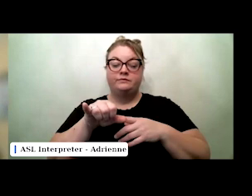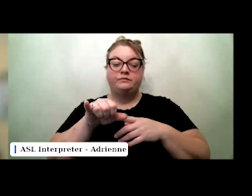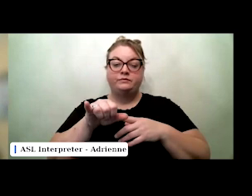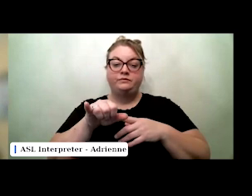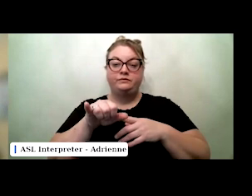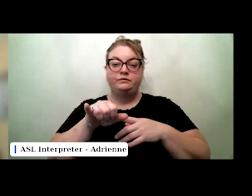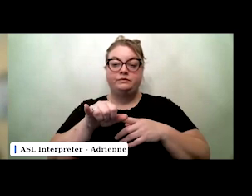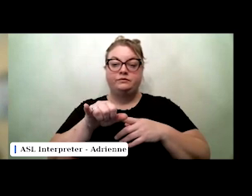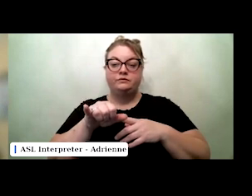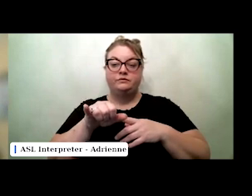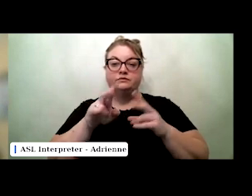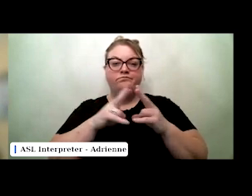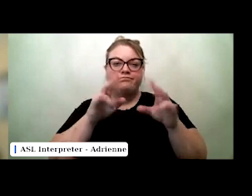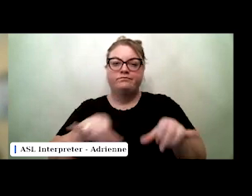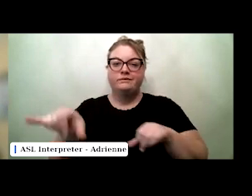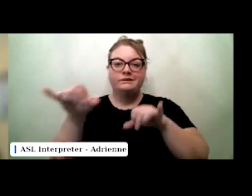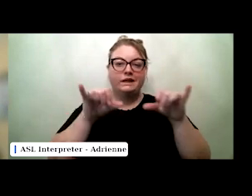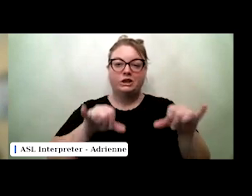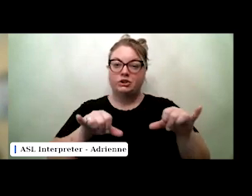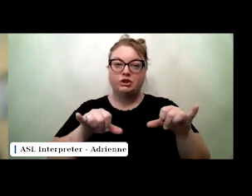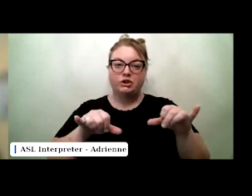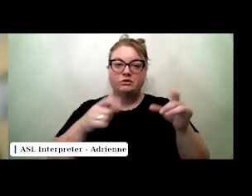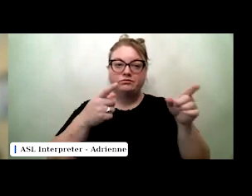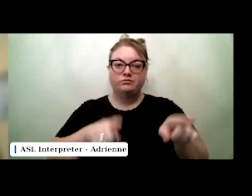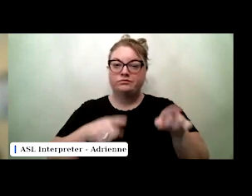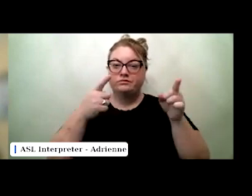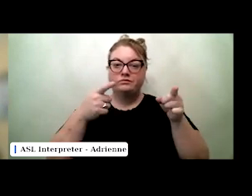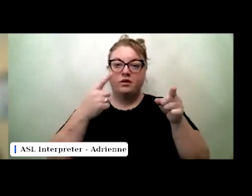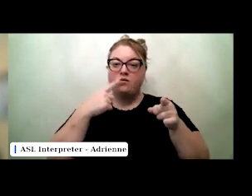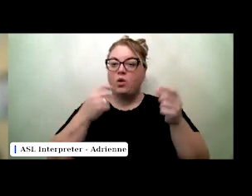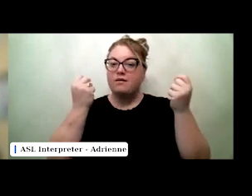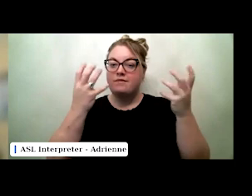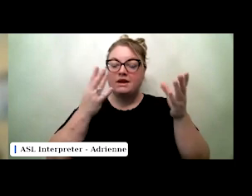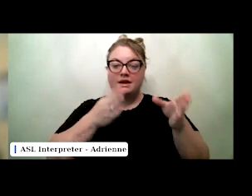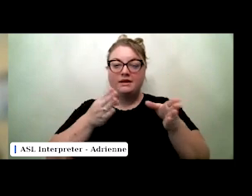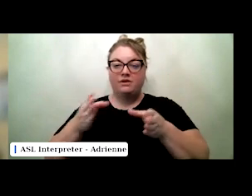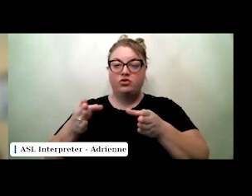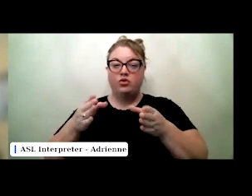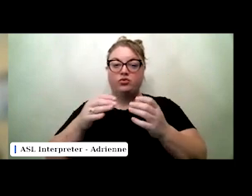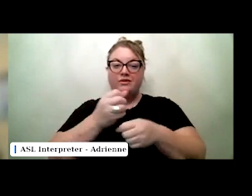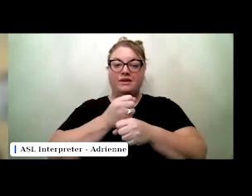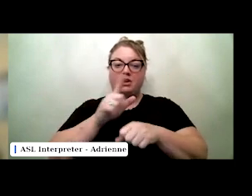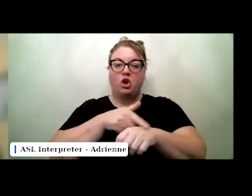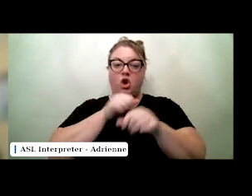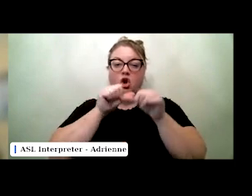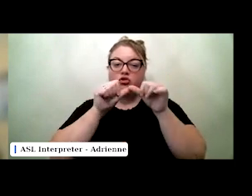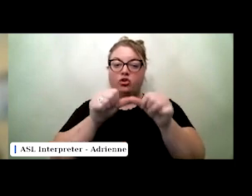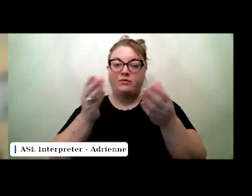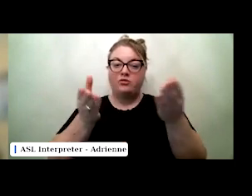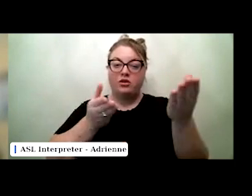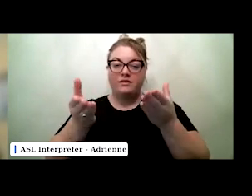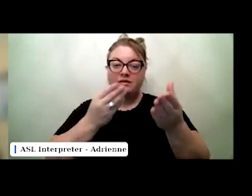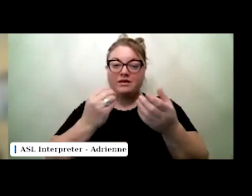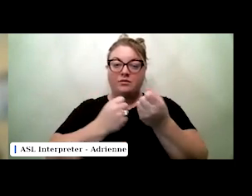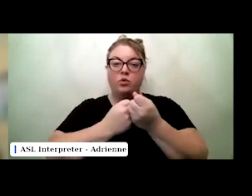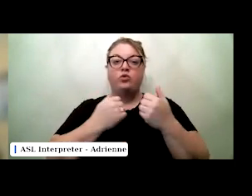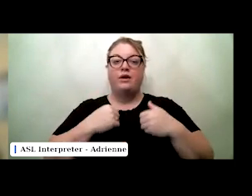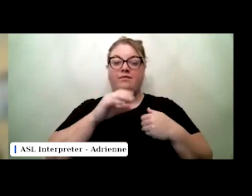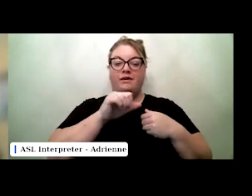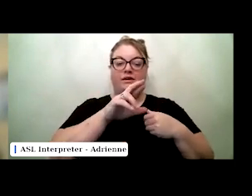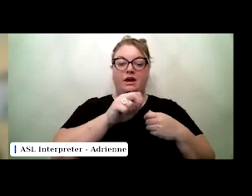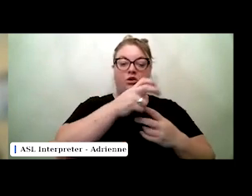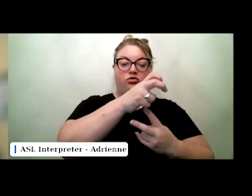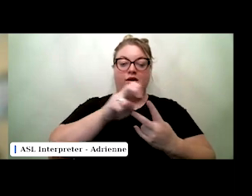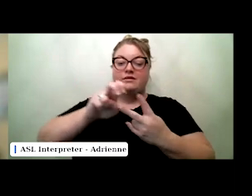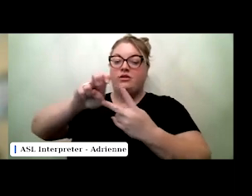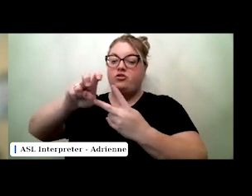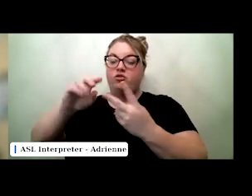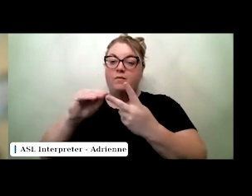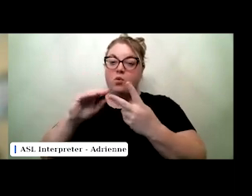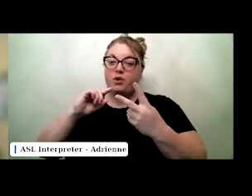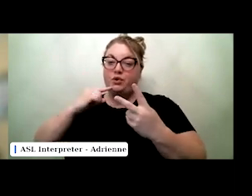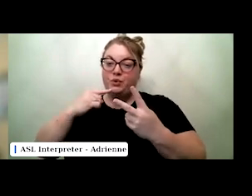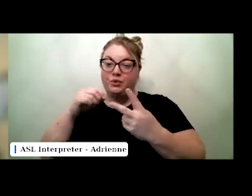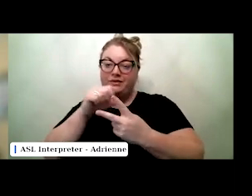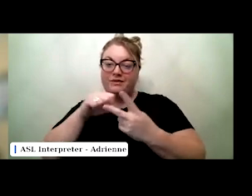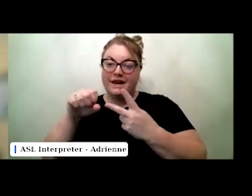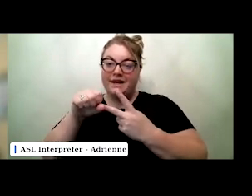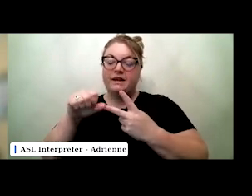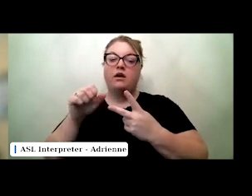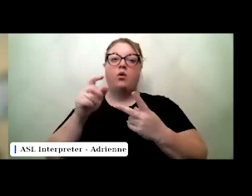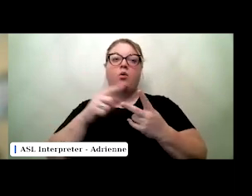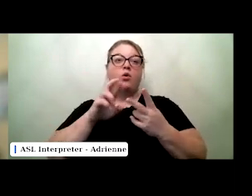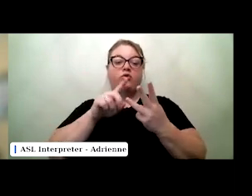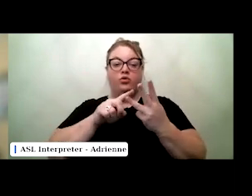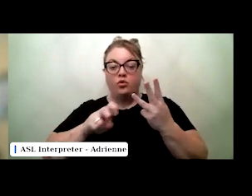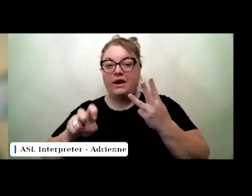Standard course for many individuals who are receiving services and supports to have a care transition at some point into a more acute setting, perhaps, then, to a rehabilitation setting.